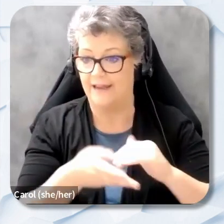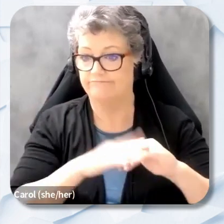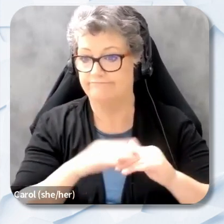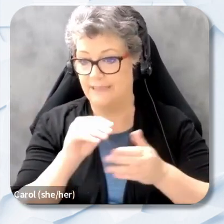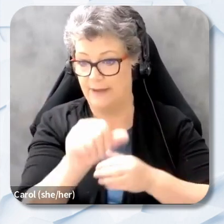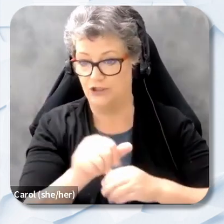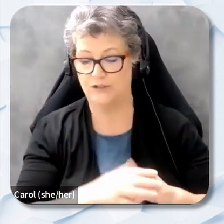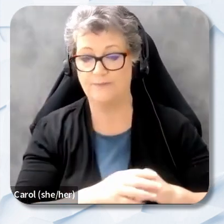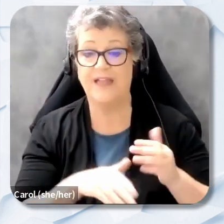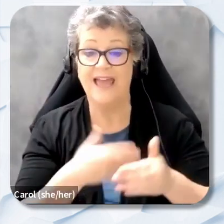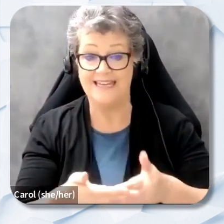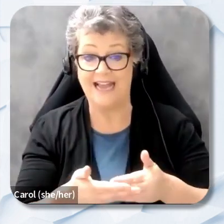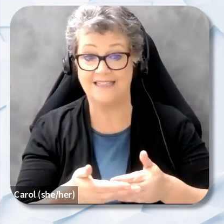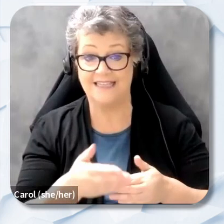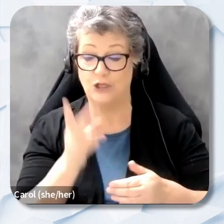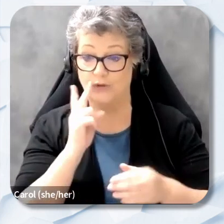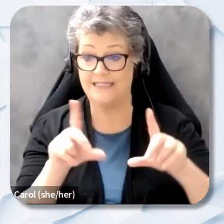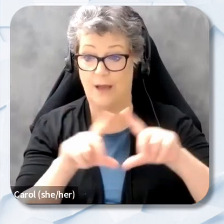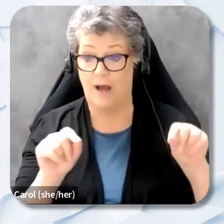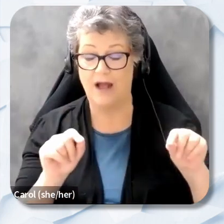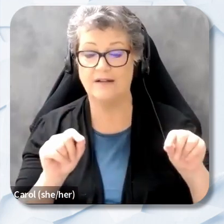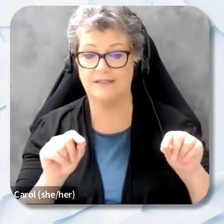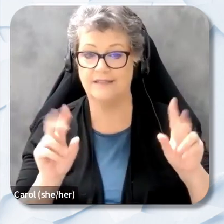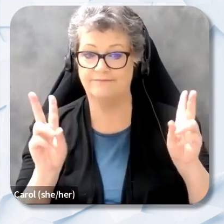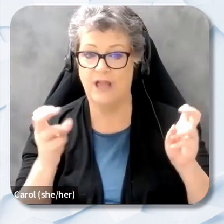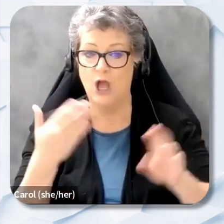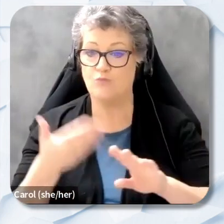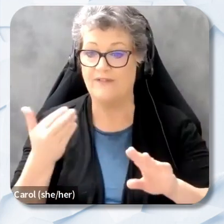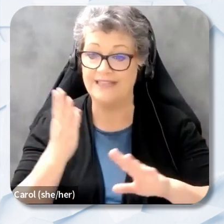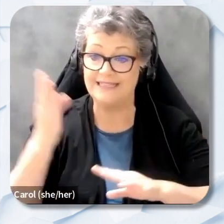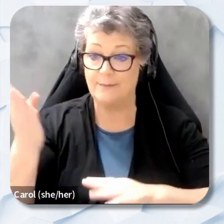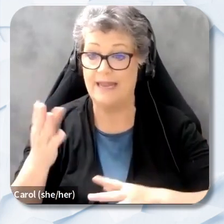Next LEAs will see a box titled Previously Submitted Additional Total.